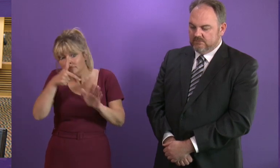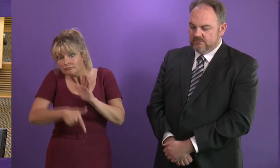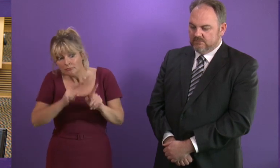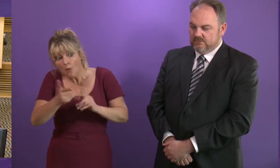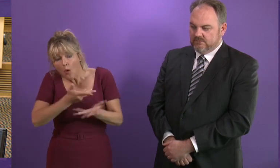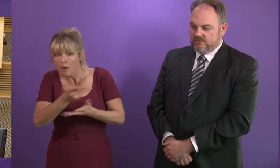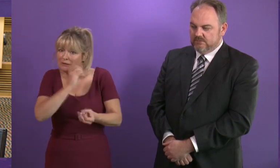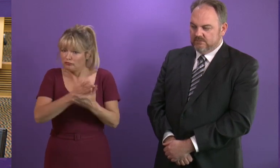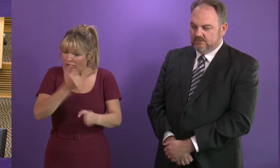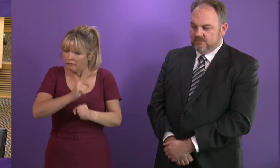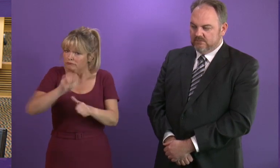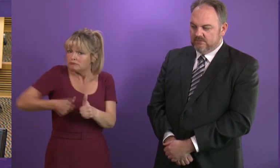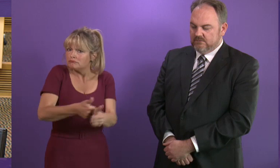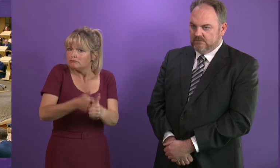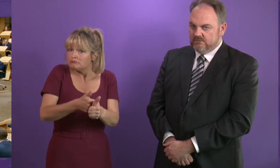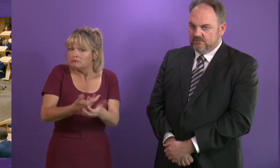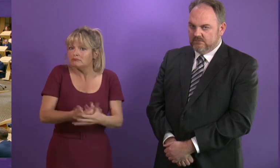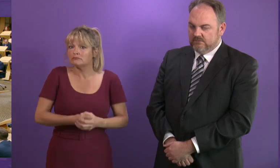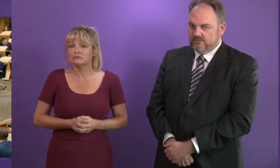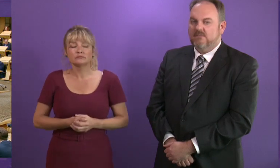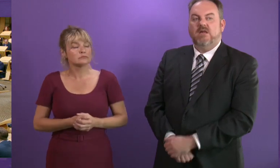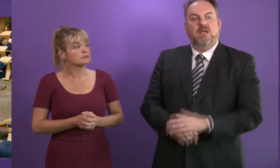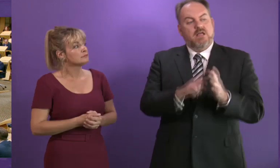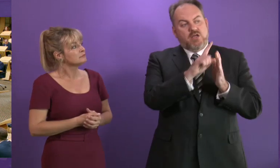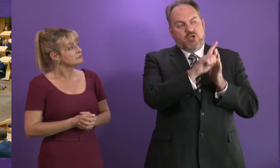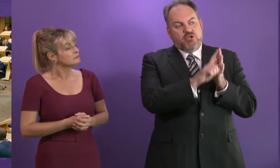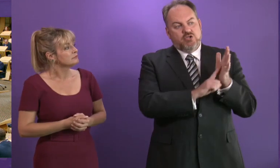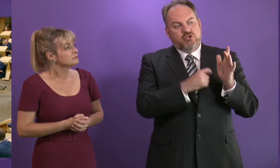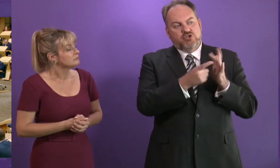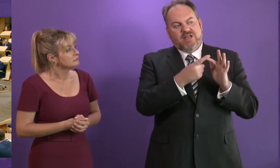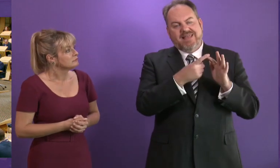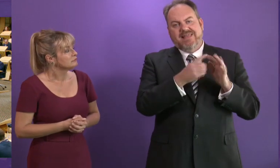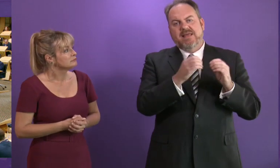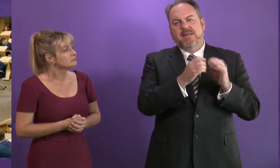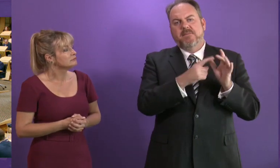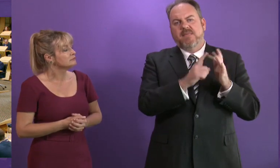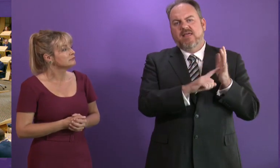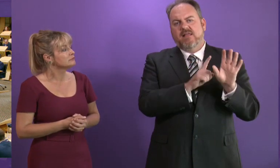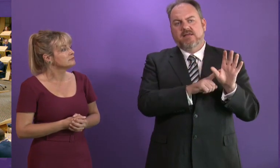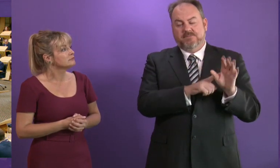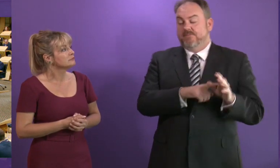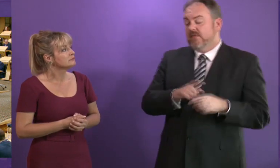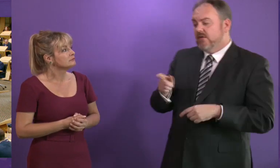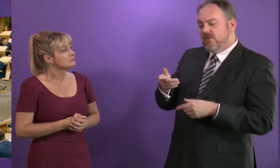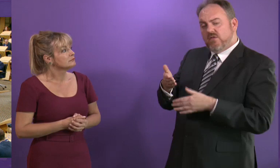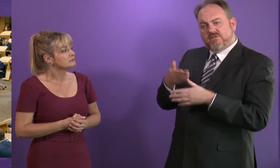Loch Lomond and the Trossachs National Park (Community Buyout) Jackie Baillie (Dumbarton) (Lab): The First Minister will be aware that Flamingo Land Ltd’s planning application to build